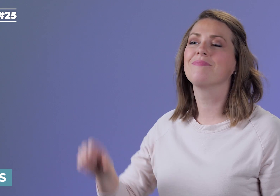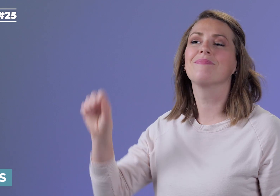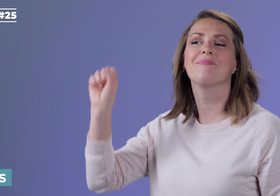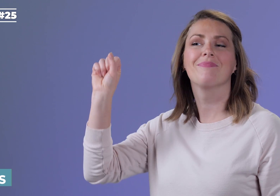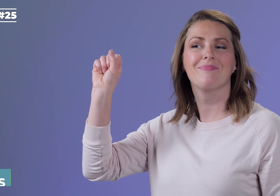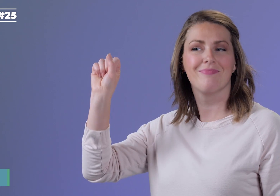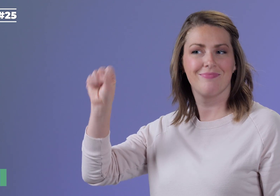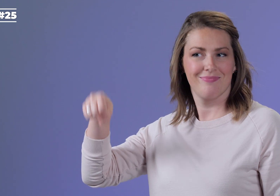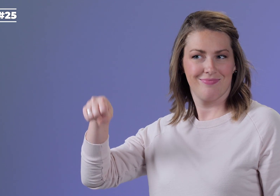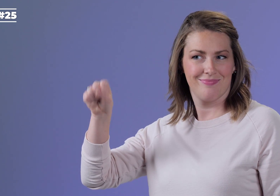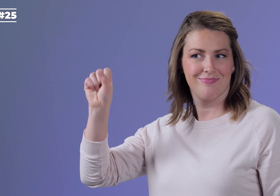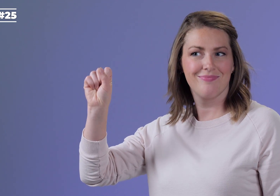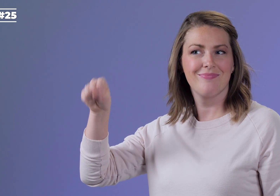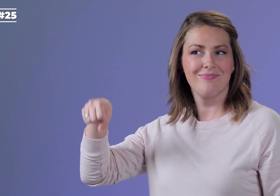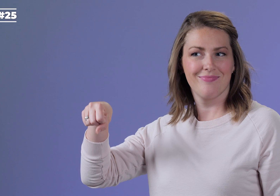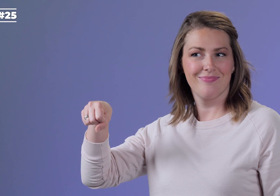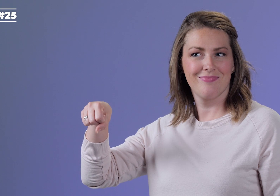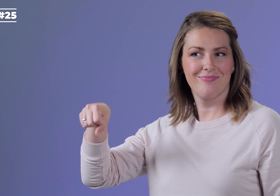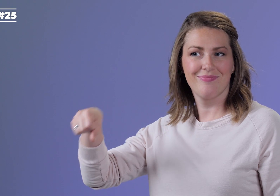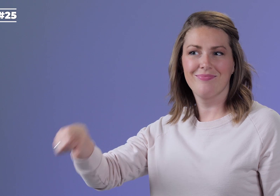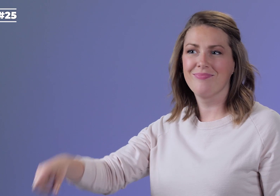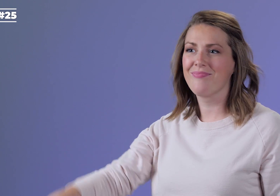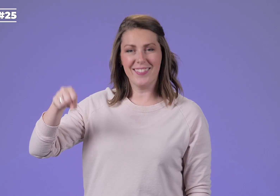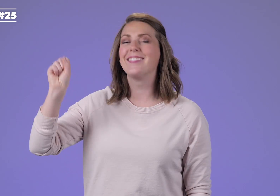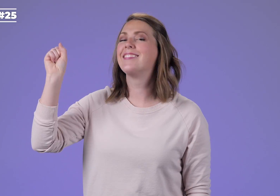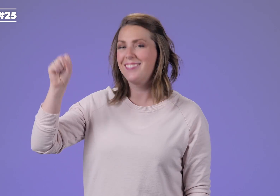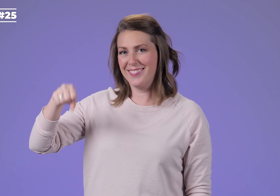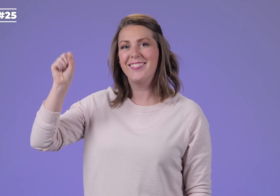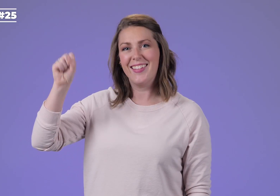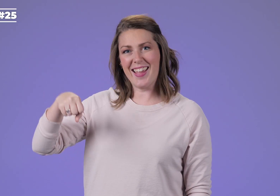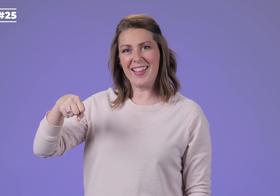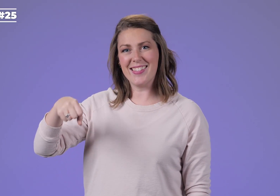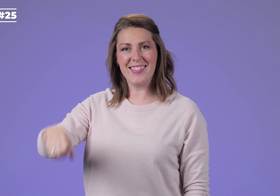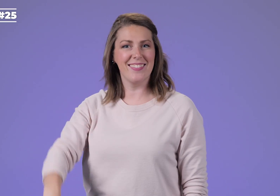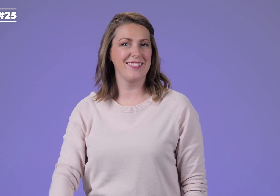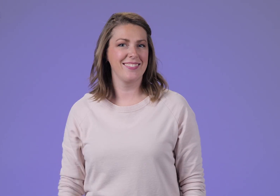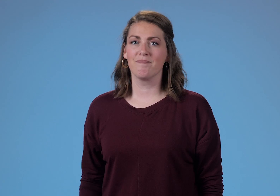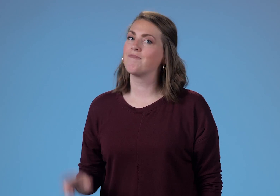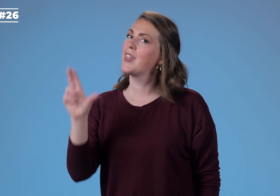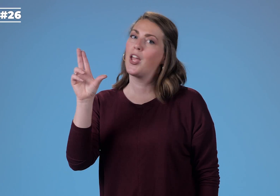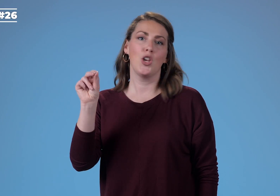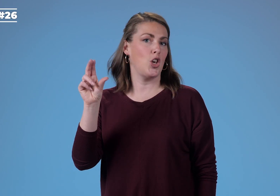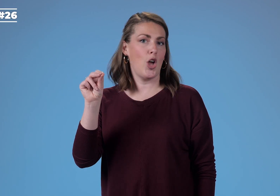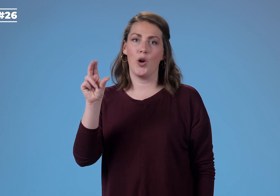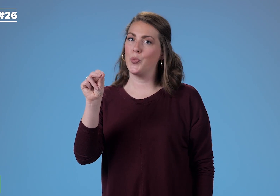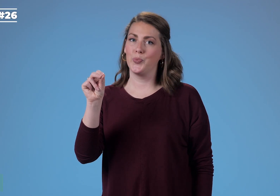your hand is representing your head nodding 'yes.' 'No,